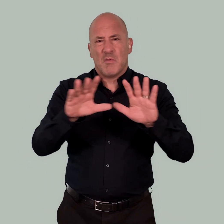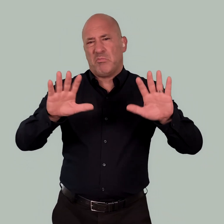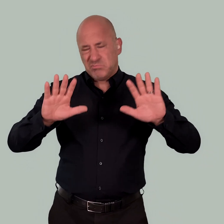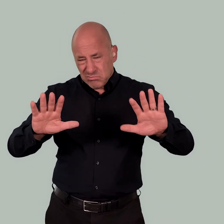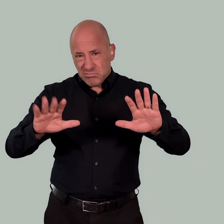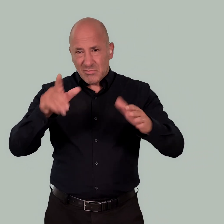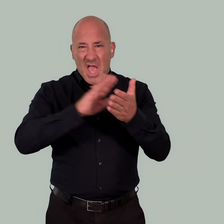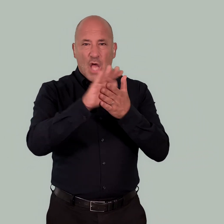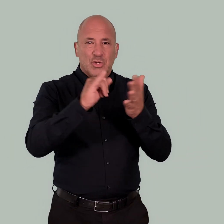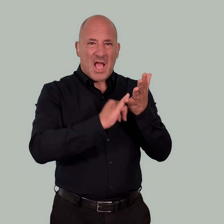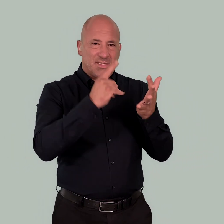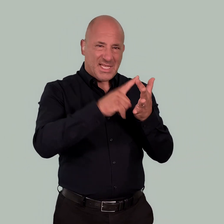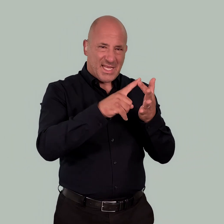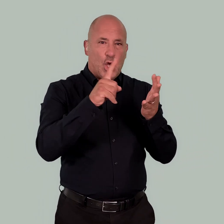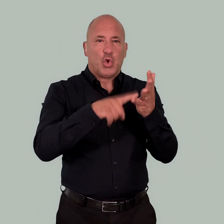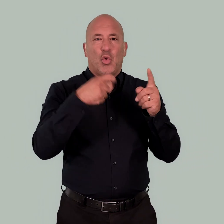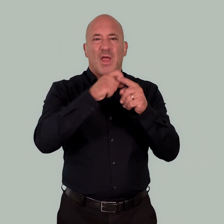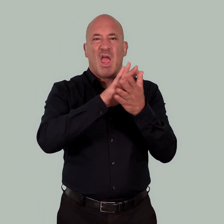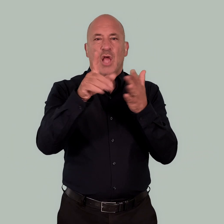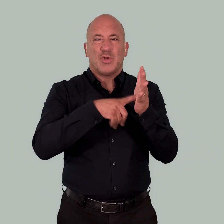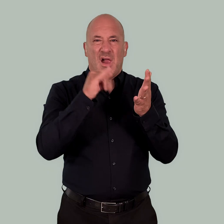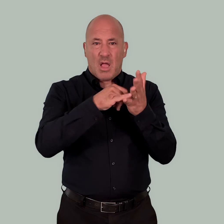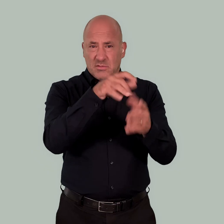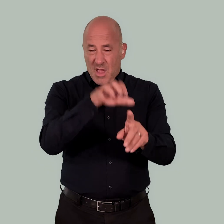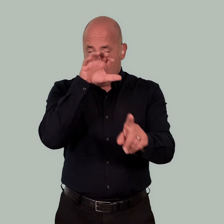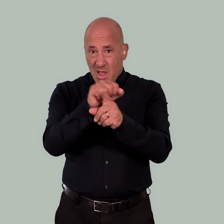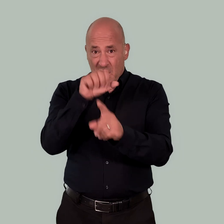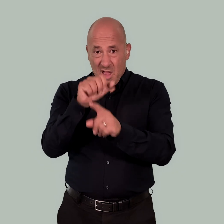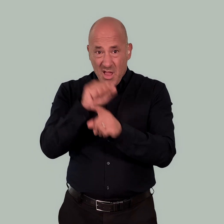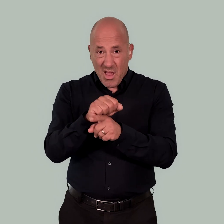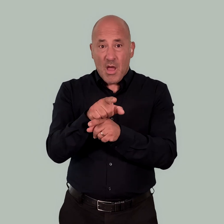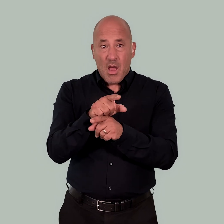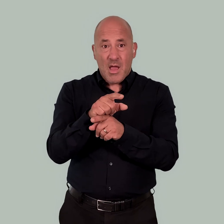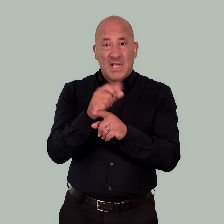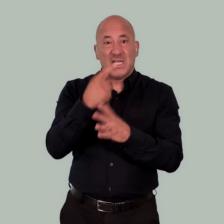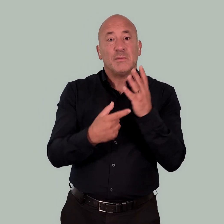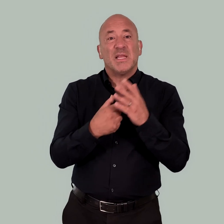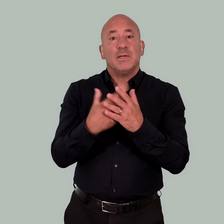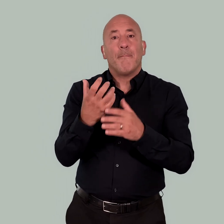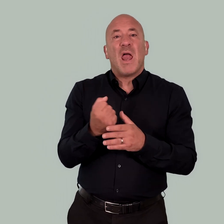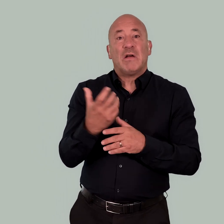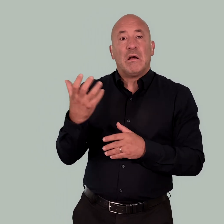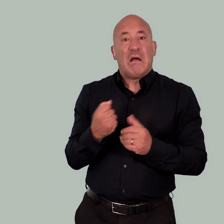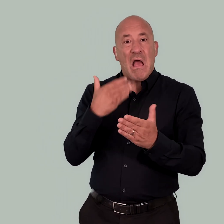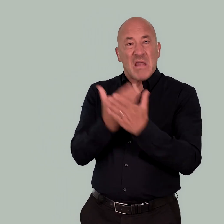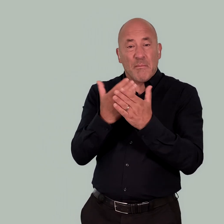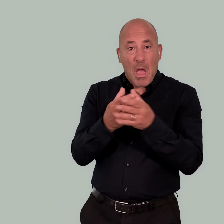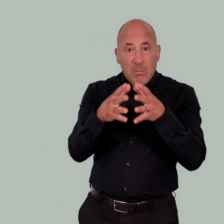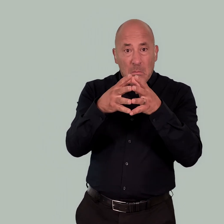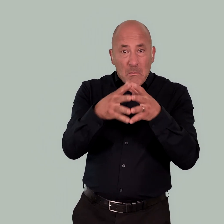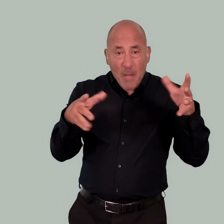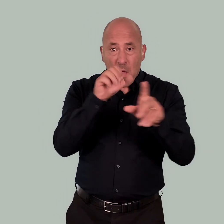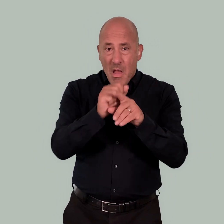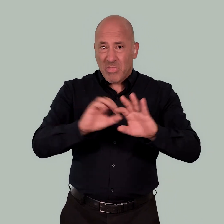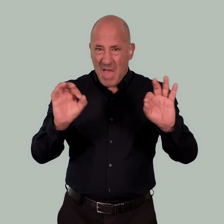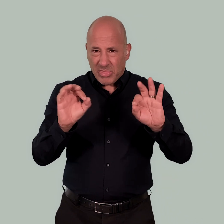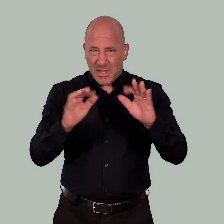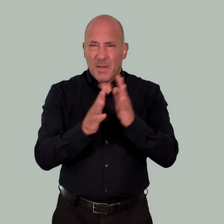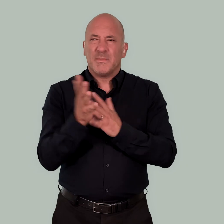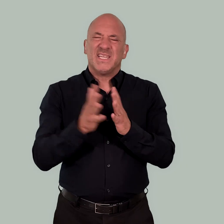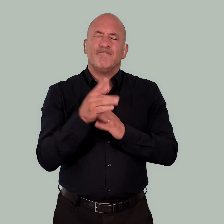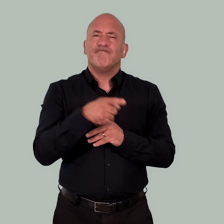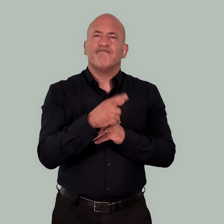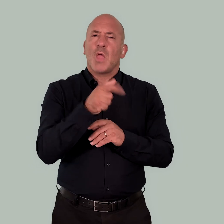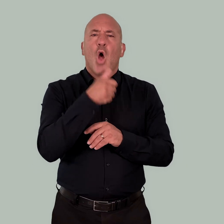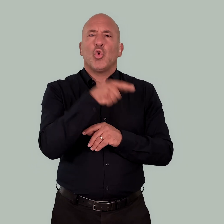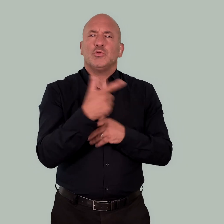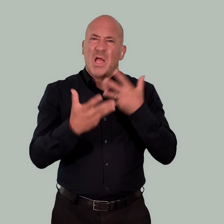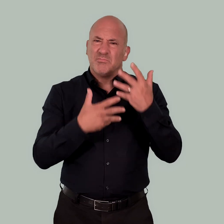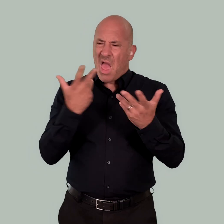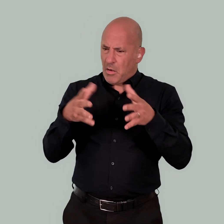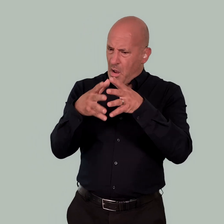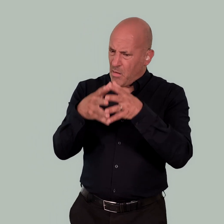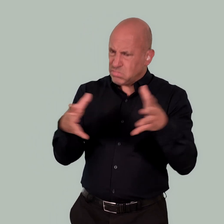do not capture the increase in disability benefit claims they are not suitable